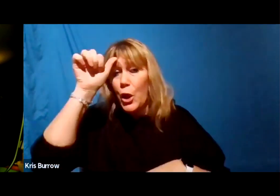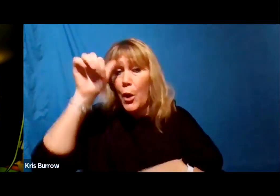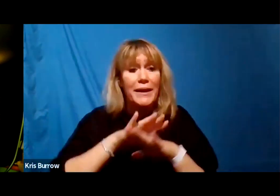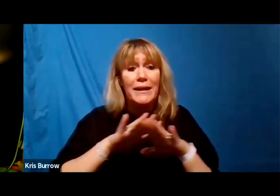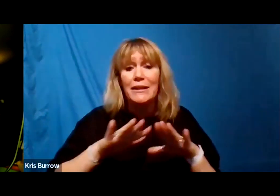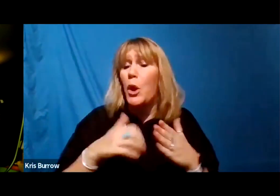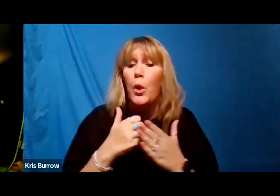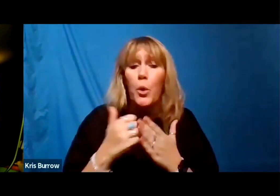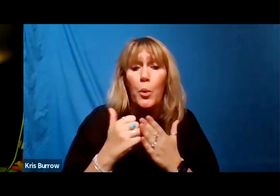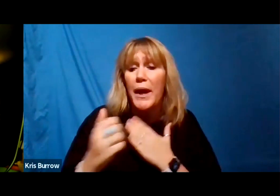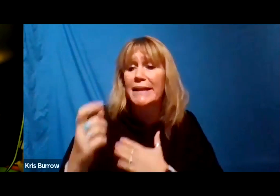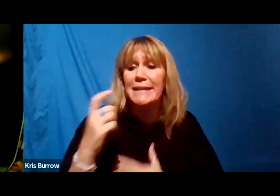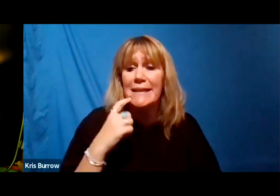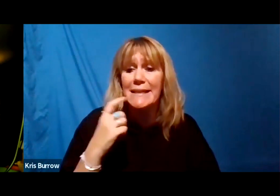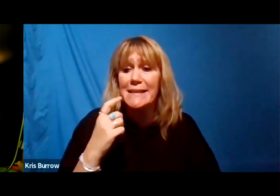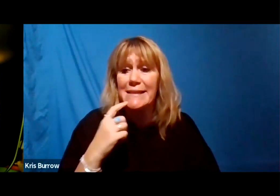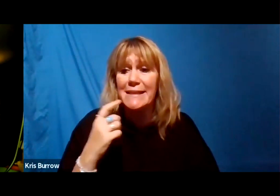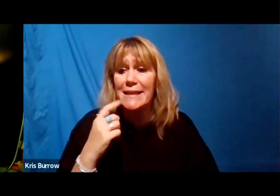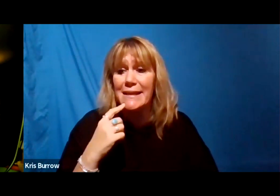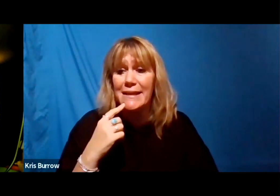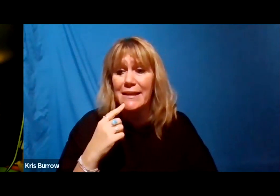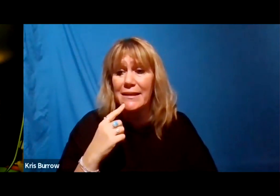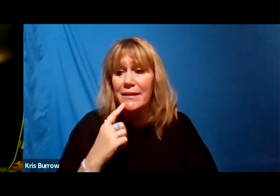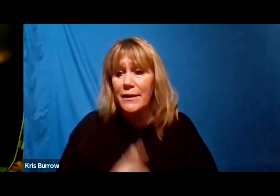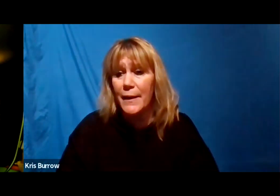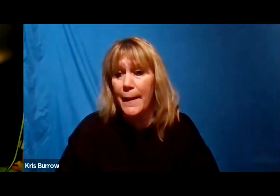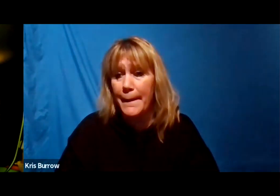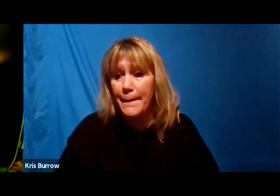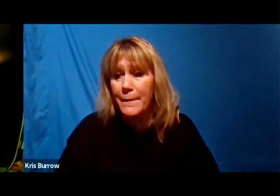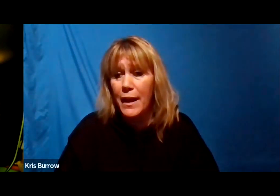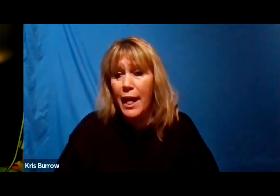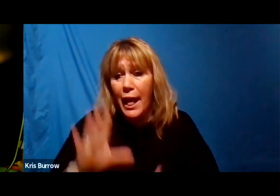which is something I'm not very good at anyway. It's called Principle.